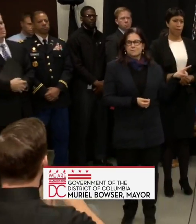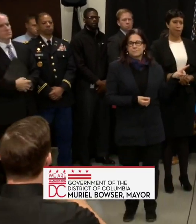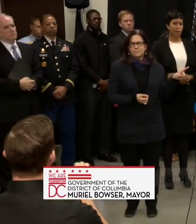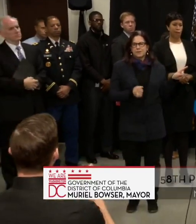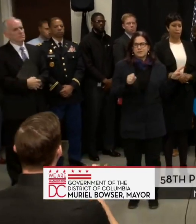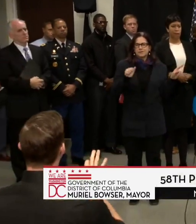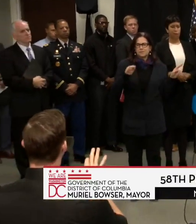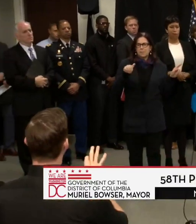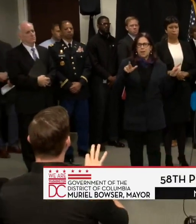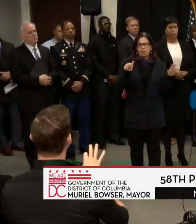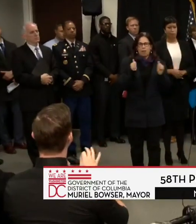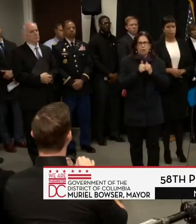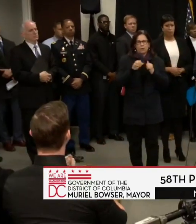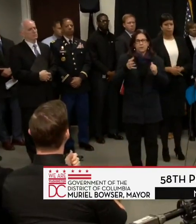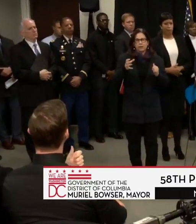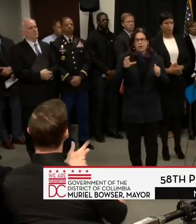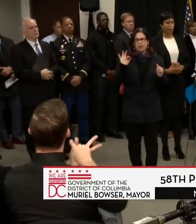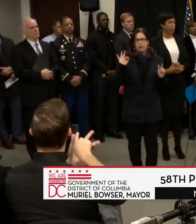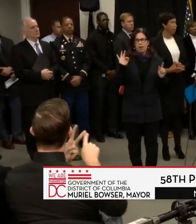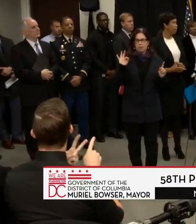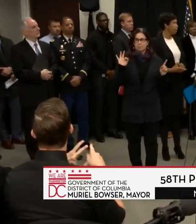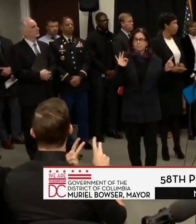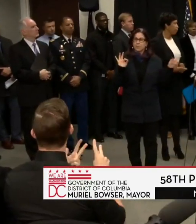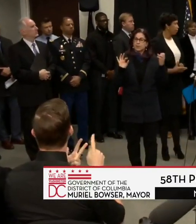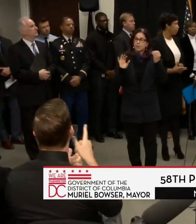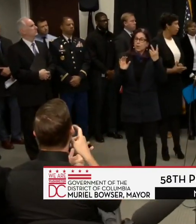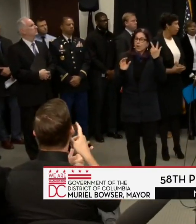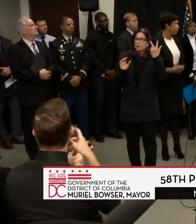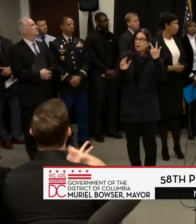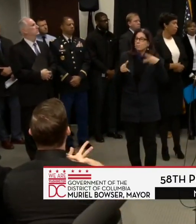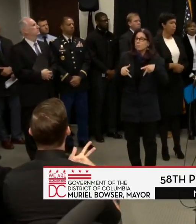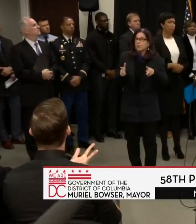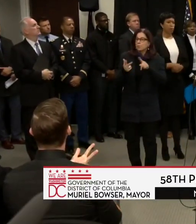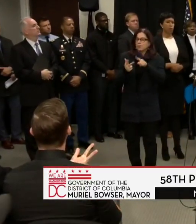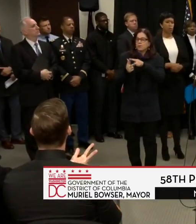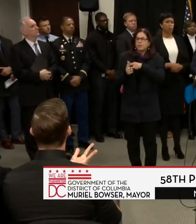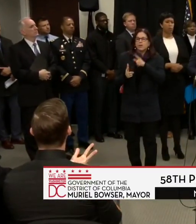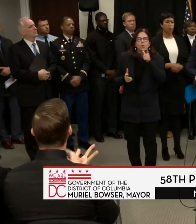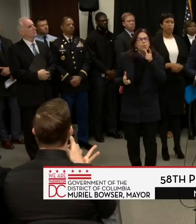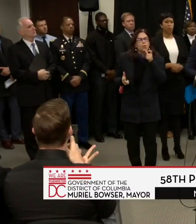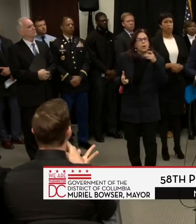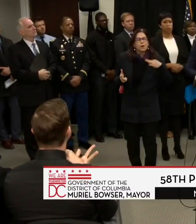THREE PERMITS HAVE BEEN GRANTED? >> YES, THE FREEDOM PLAZA FOR